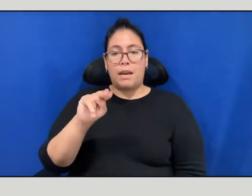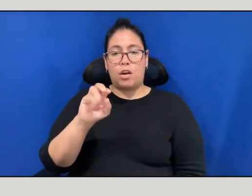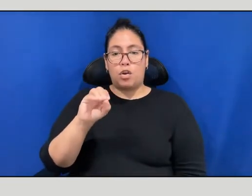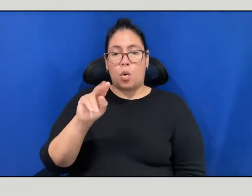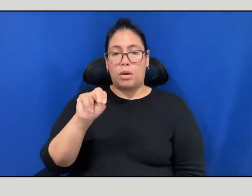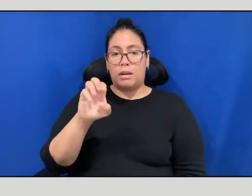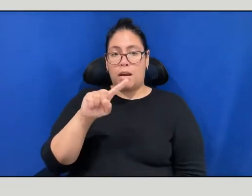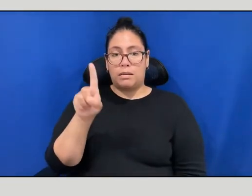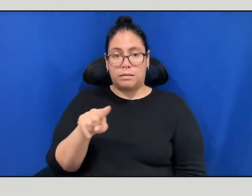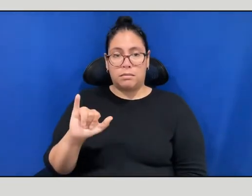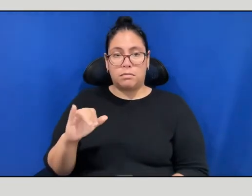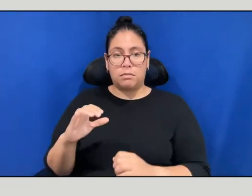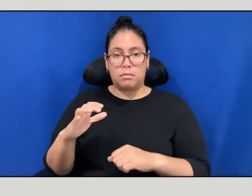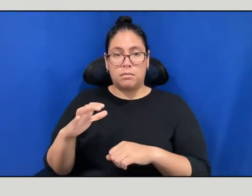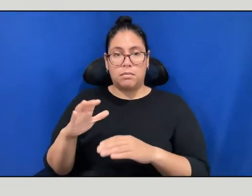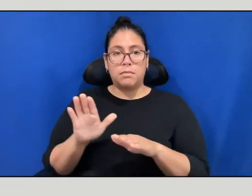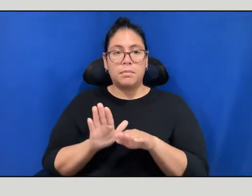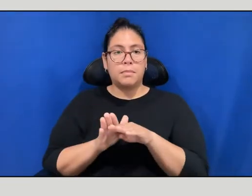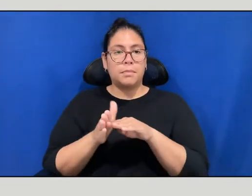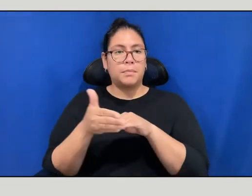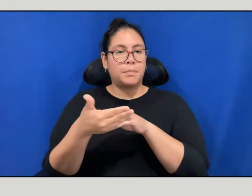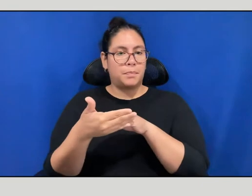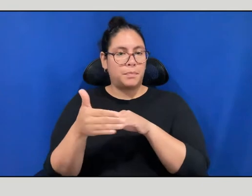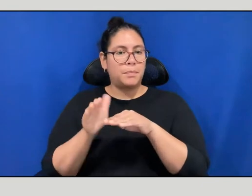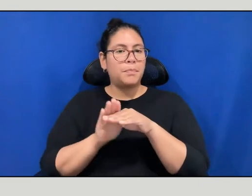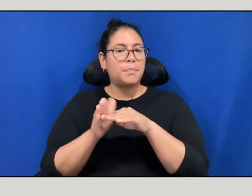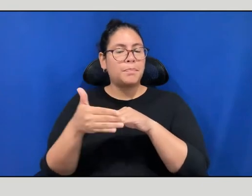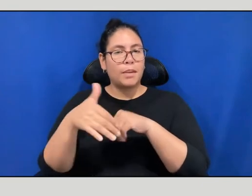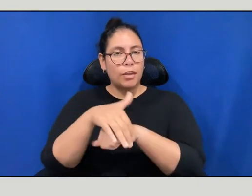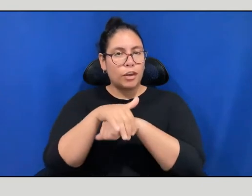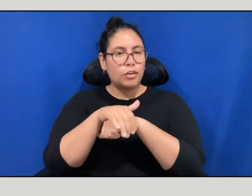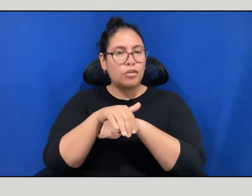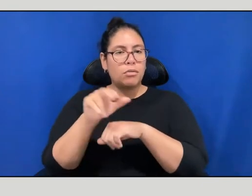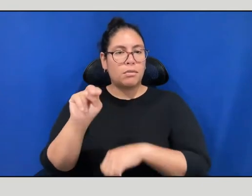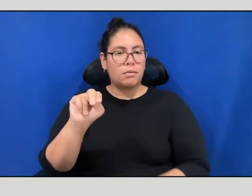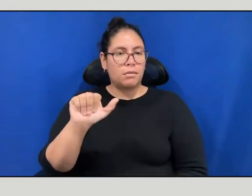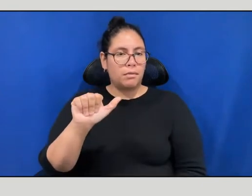where the English navy was sunk by the first time.